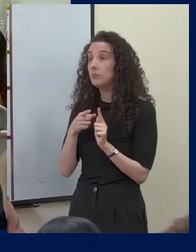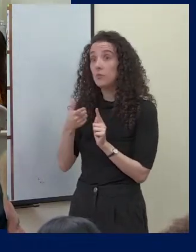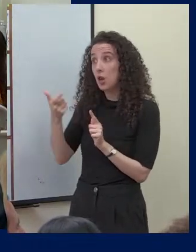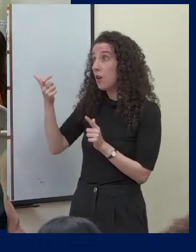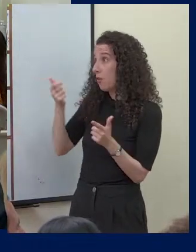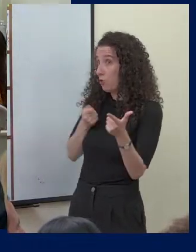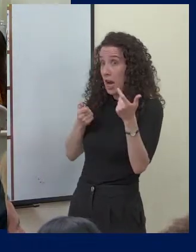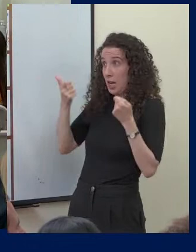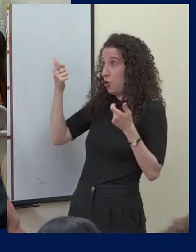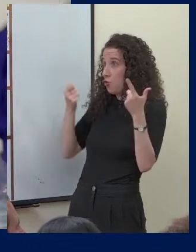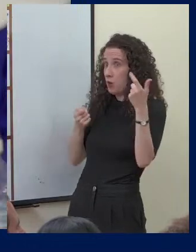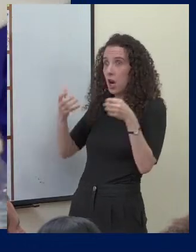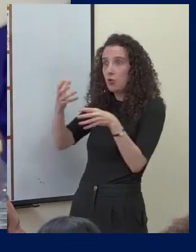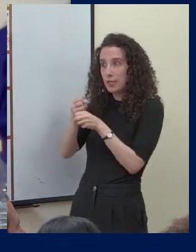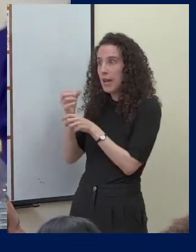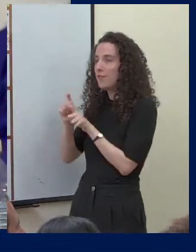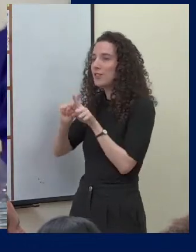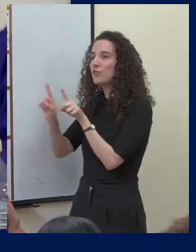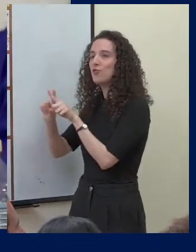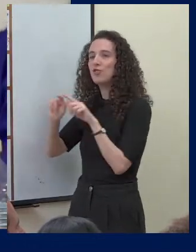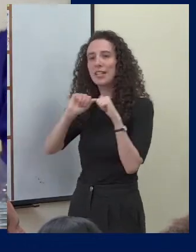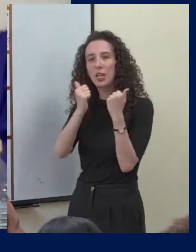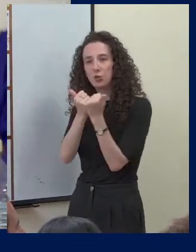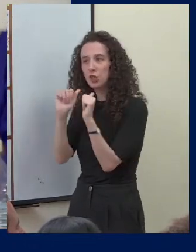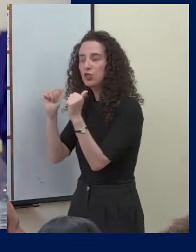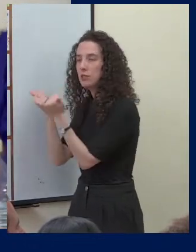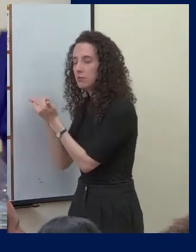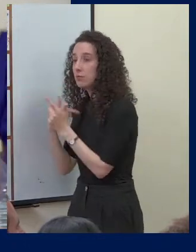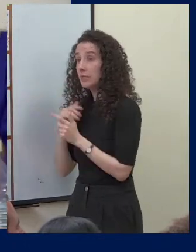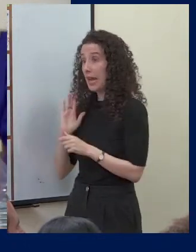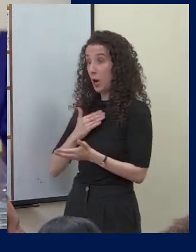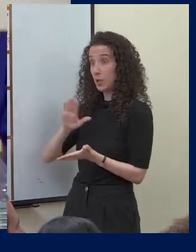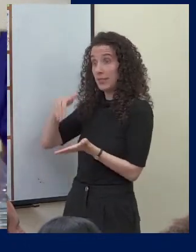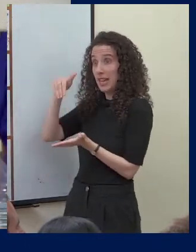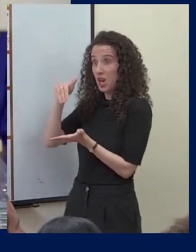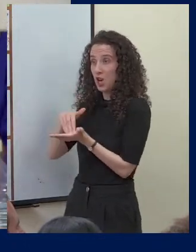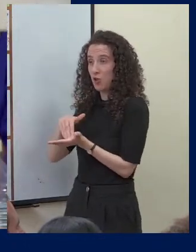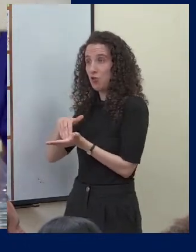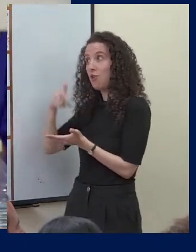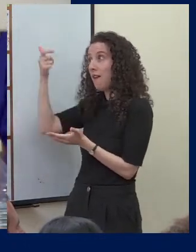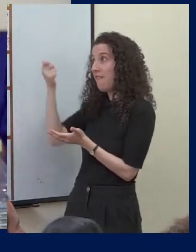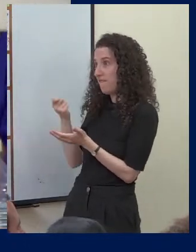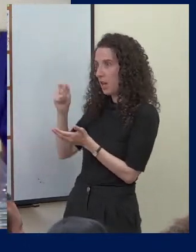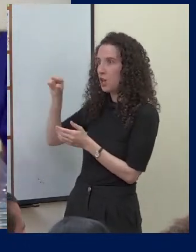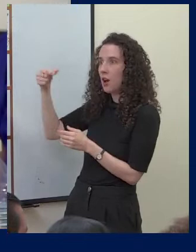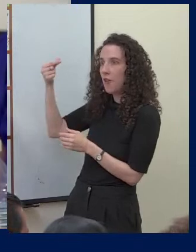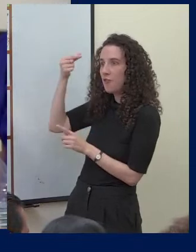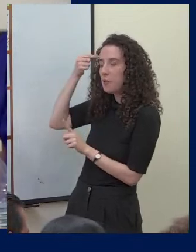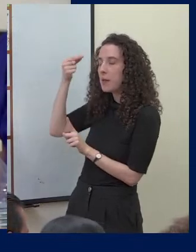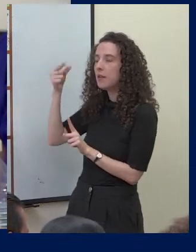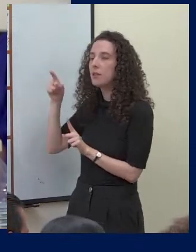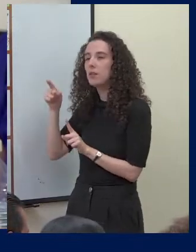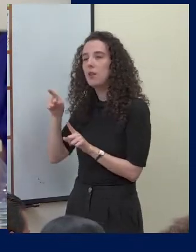agencies and funded by state funds and we have assigned some funding to researchers